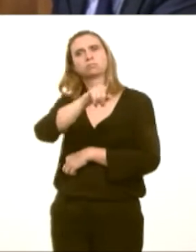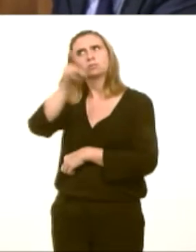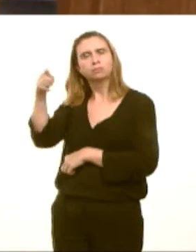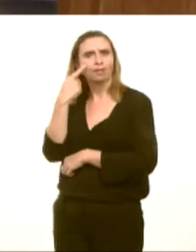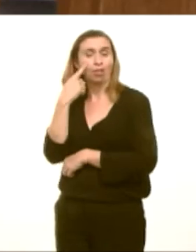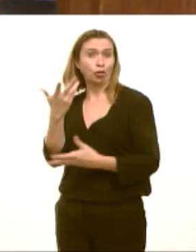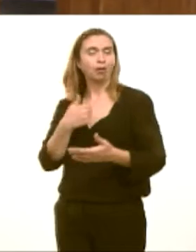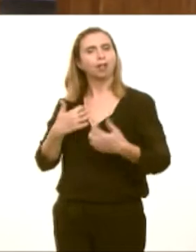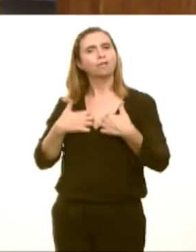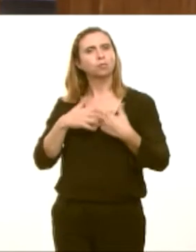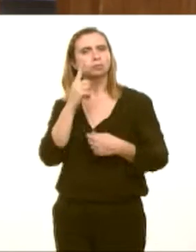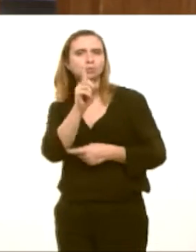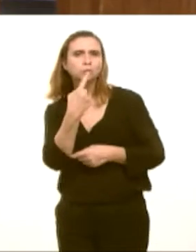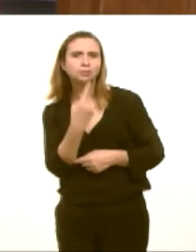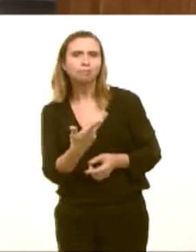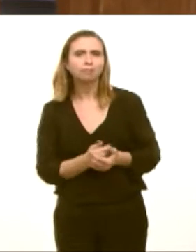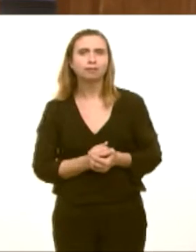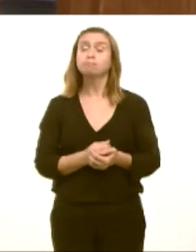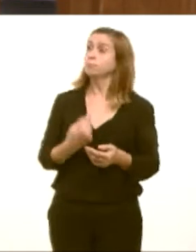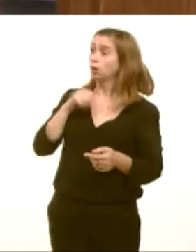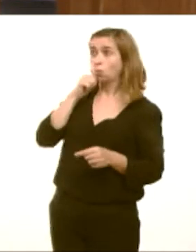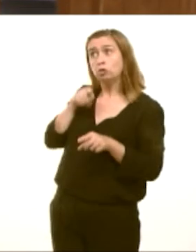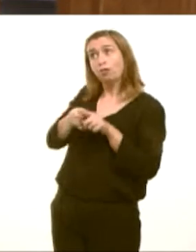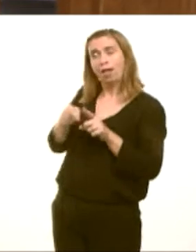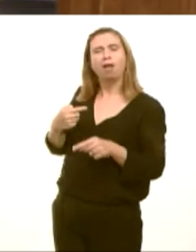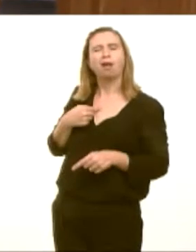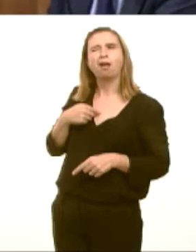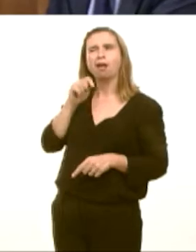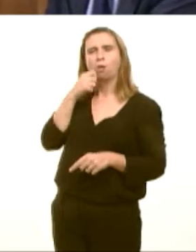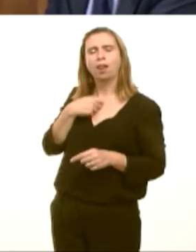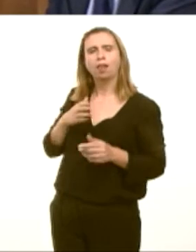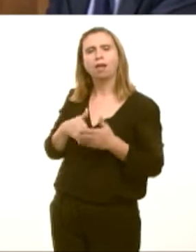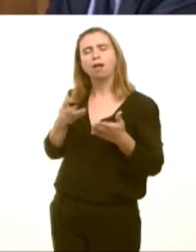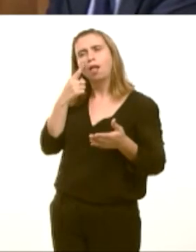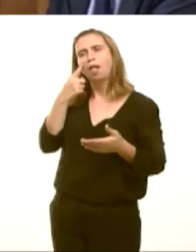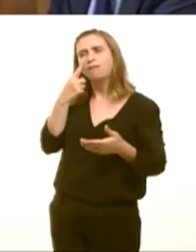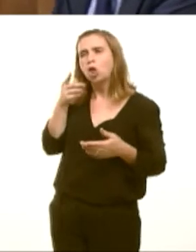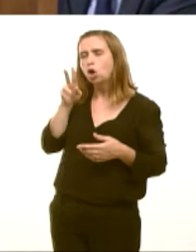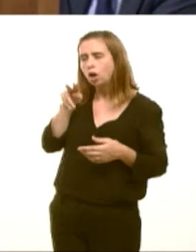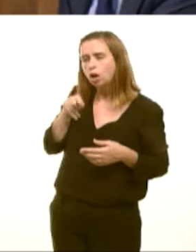Carwyn Jones: I will certainly try to do that, and I will look at my diary to see if I can